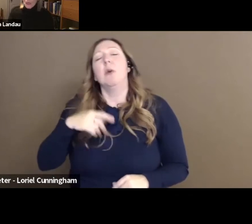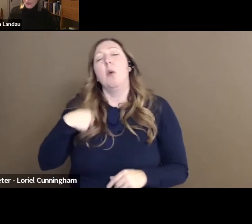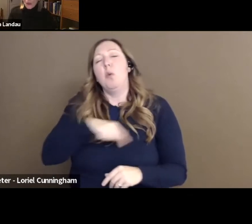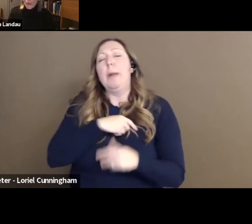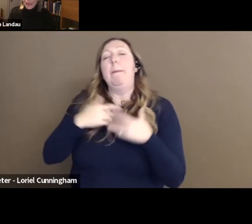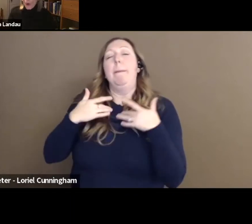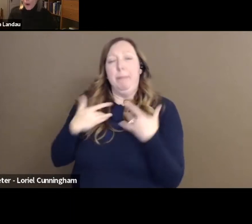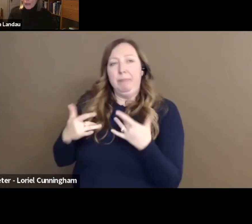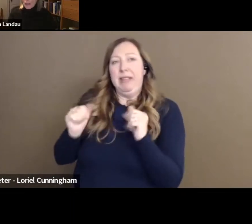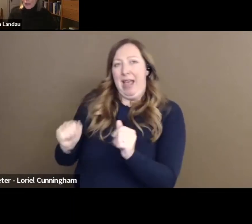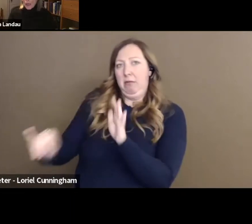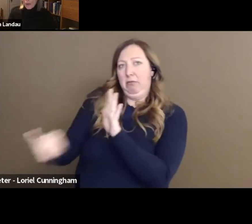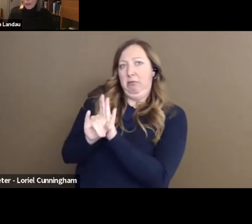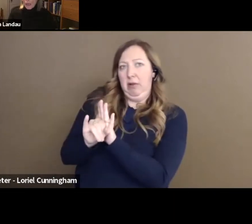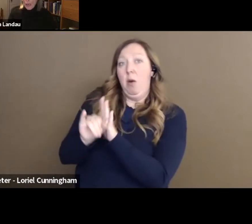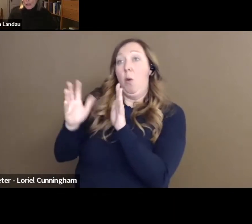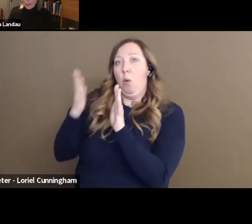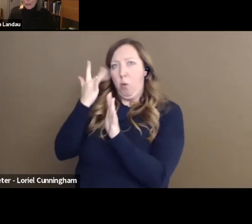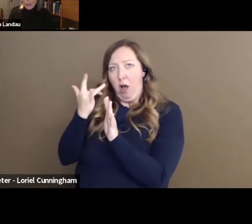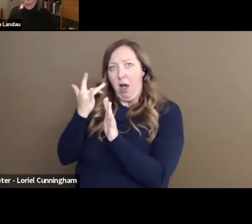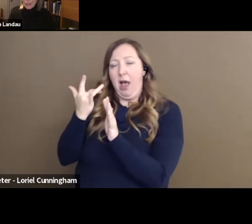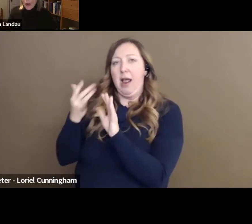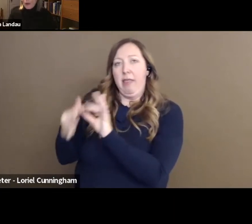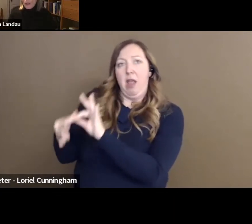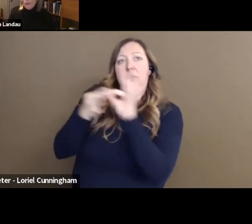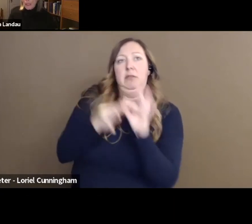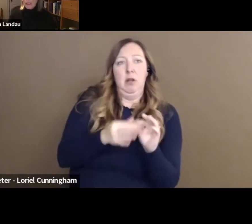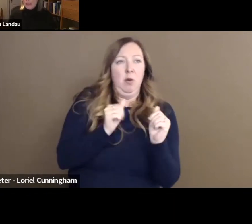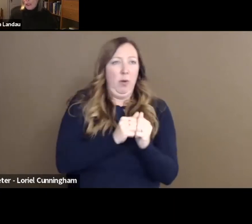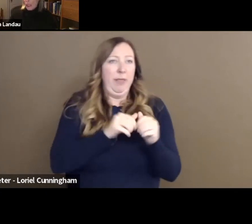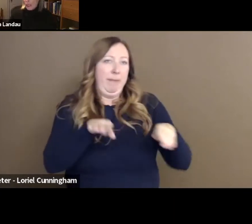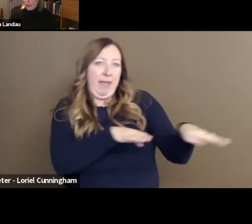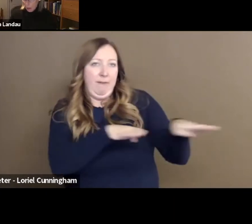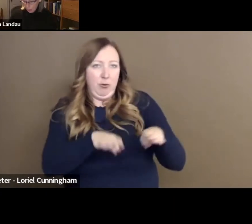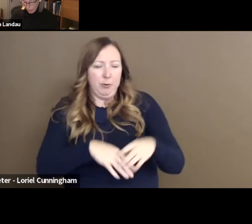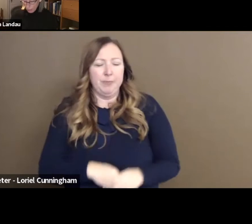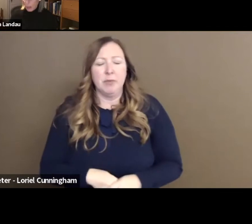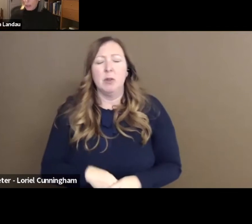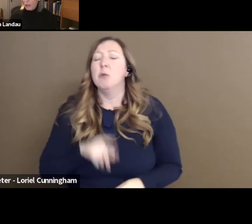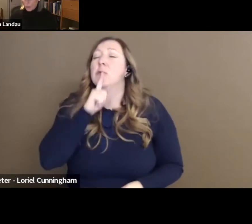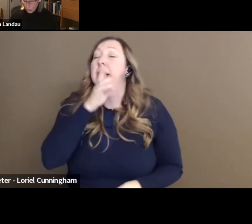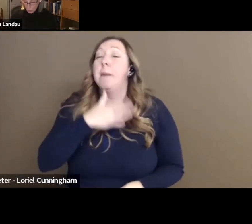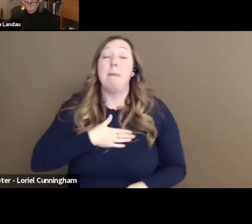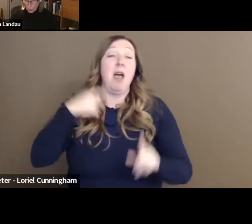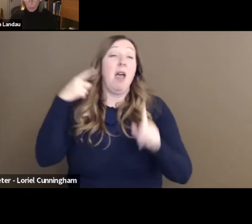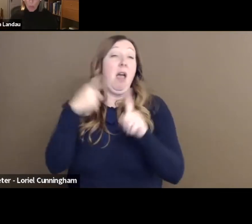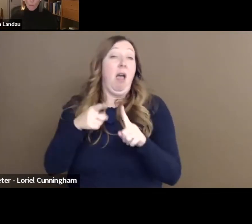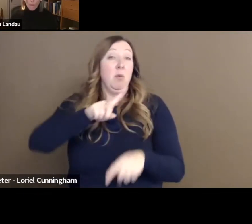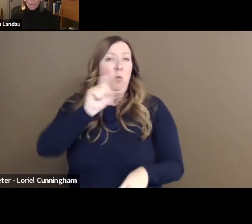so the big question that i want to ask today is how could missing genes affect